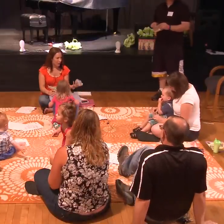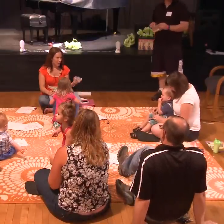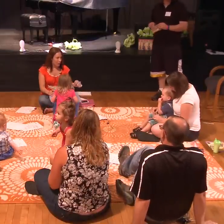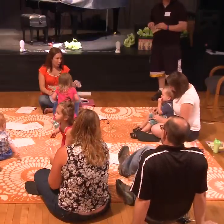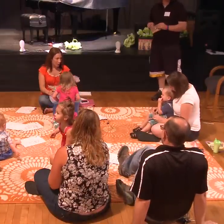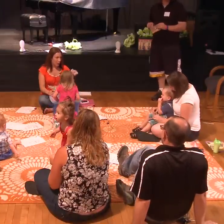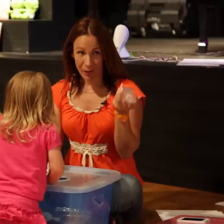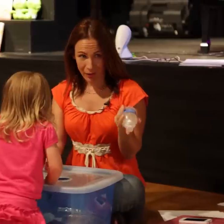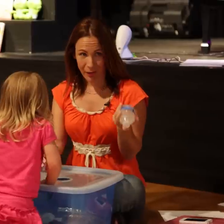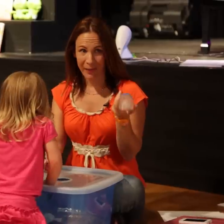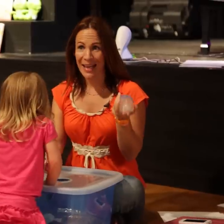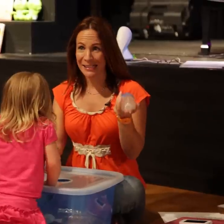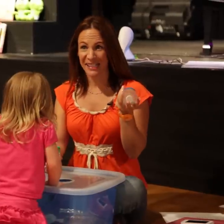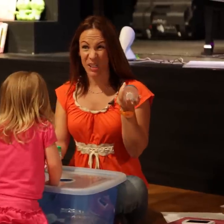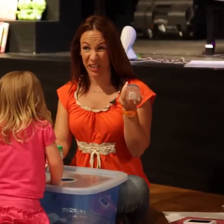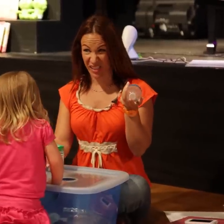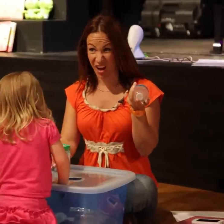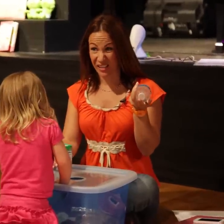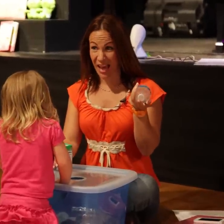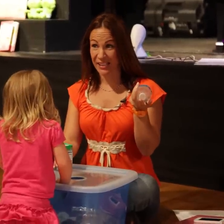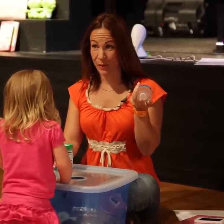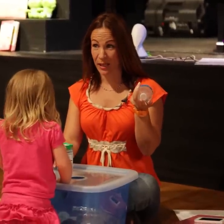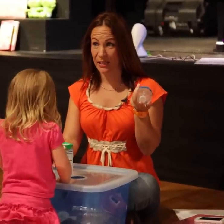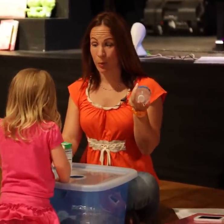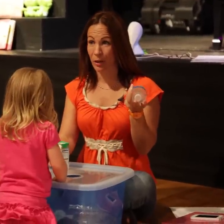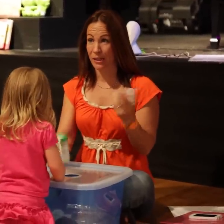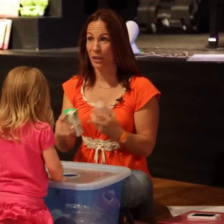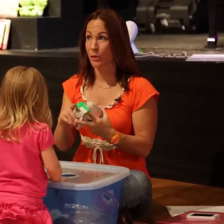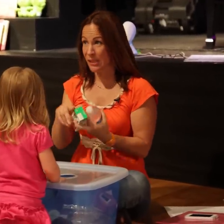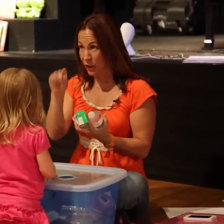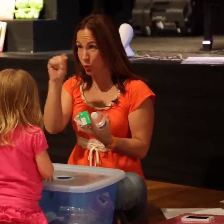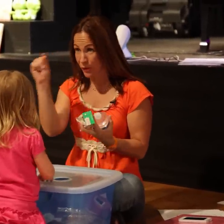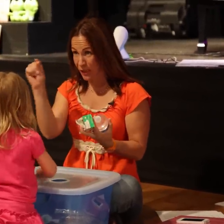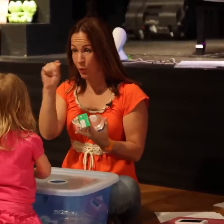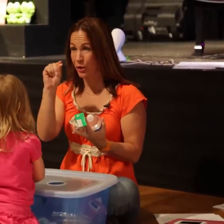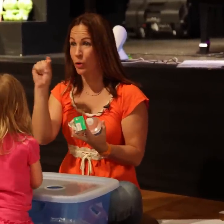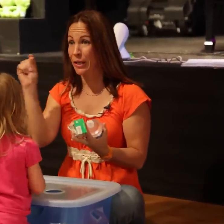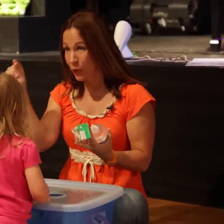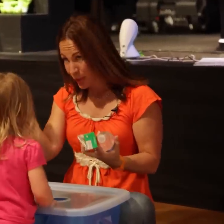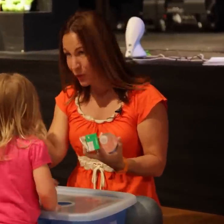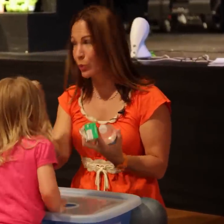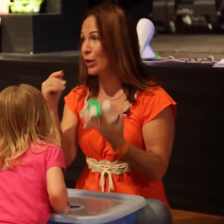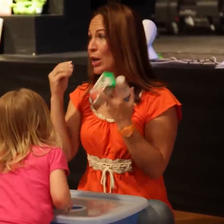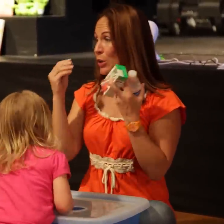with a visual like that is the secret in the sauce. That's how Signing Time works. It's like you see it. You see the word, if you can hear, you hear the word,